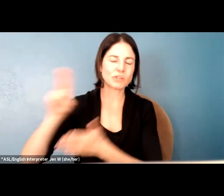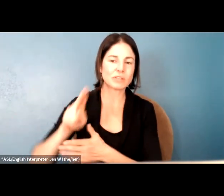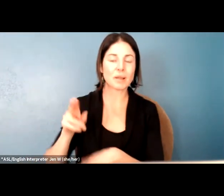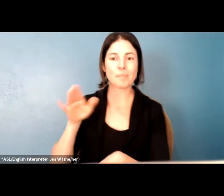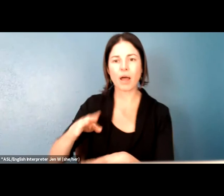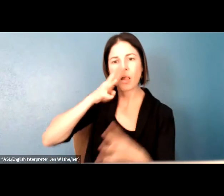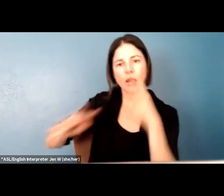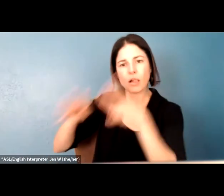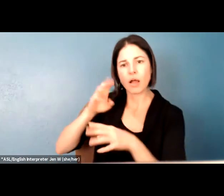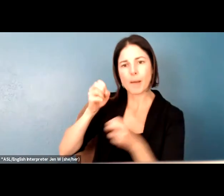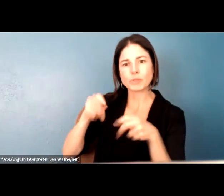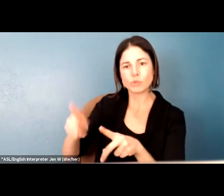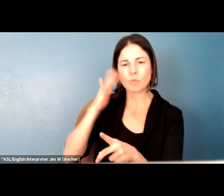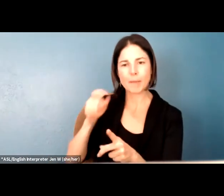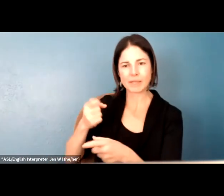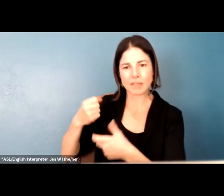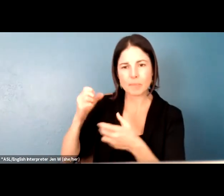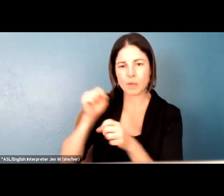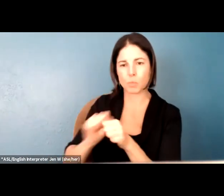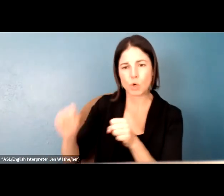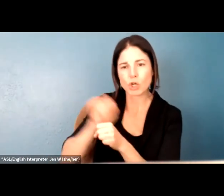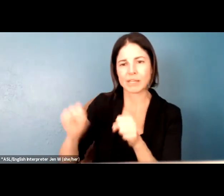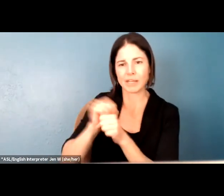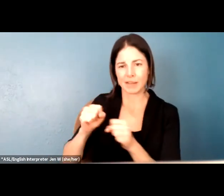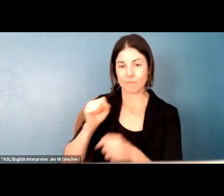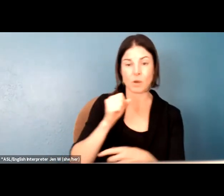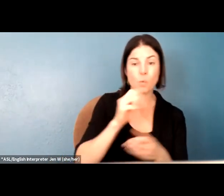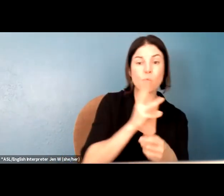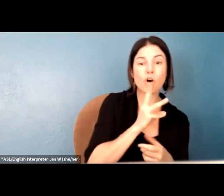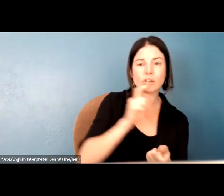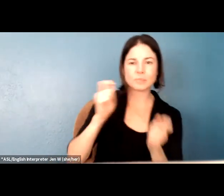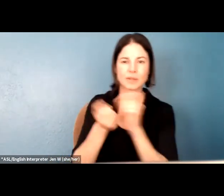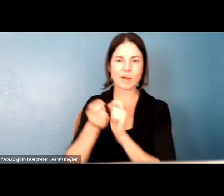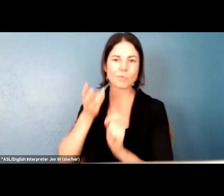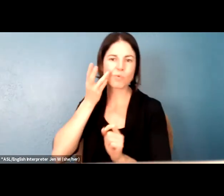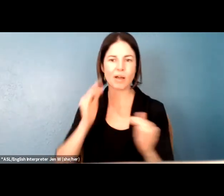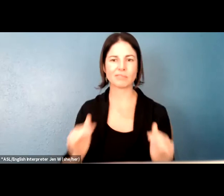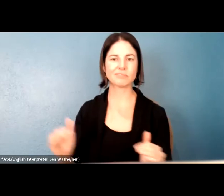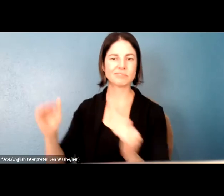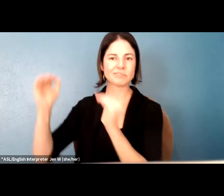turning water into wine for centuries, the women who can show you better than they can tell you who may do their work